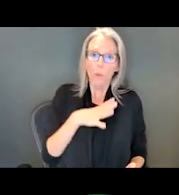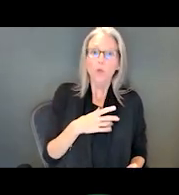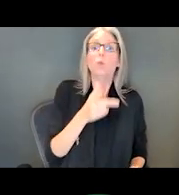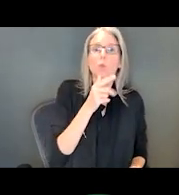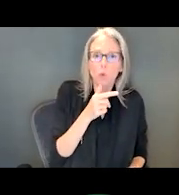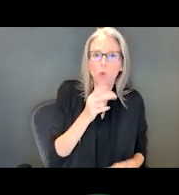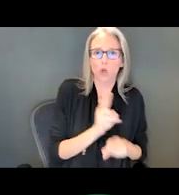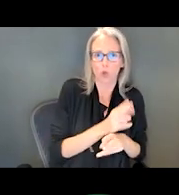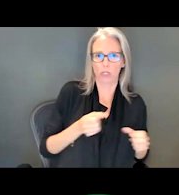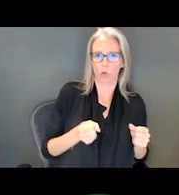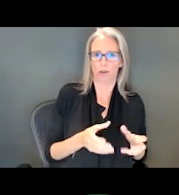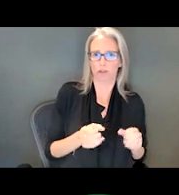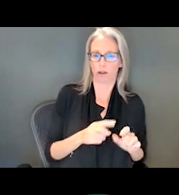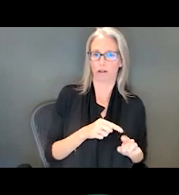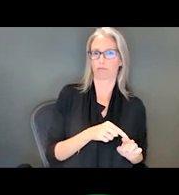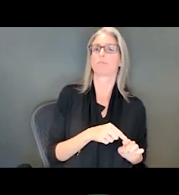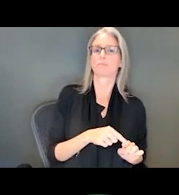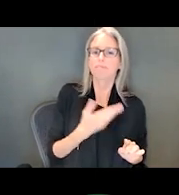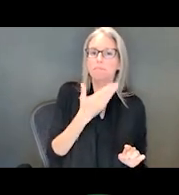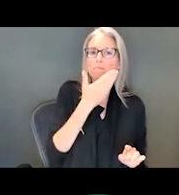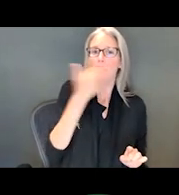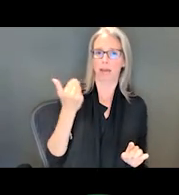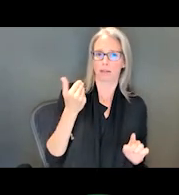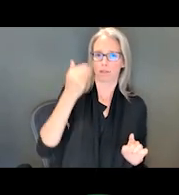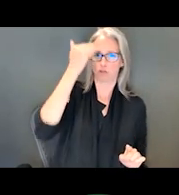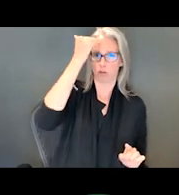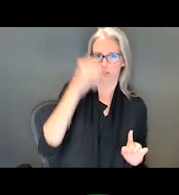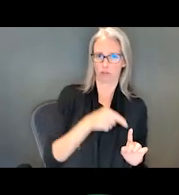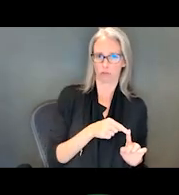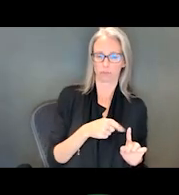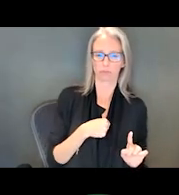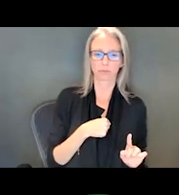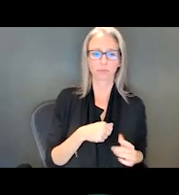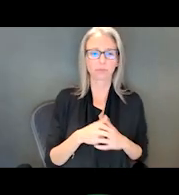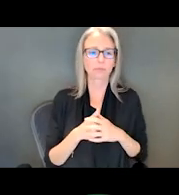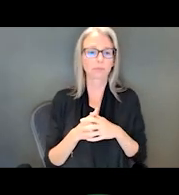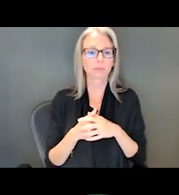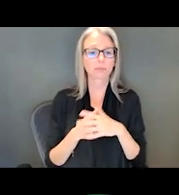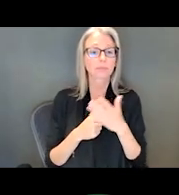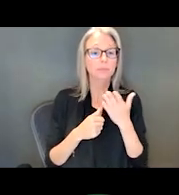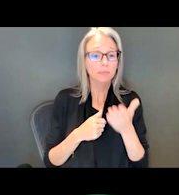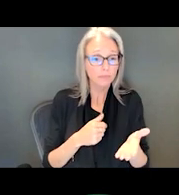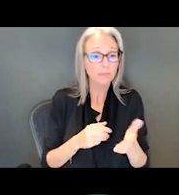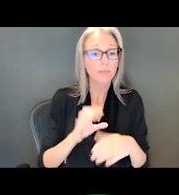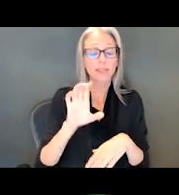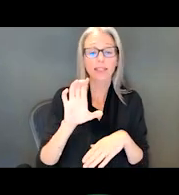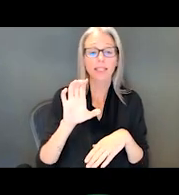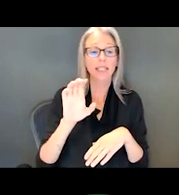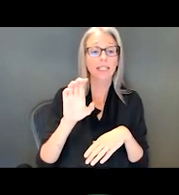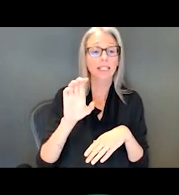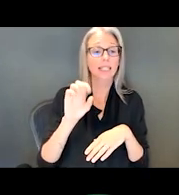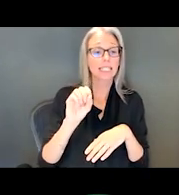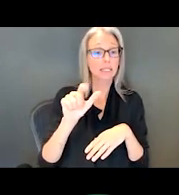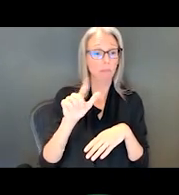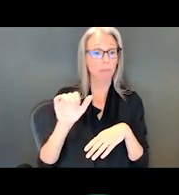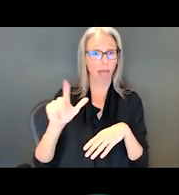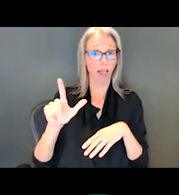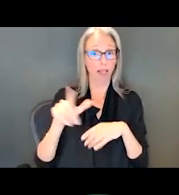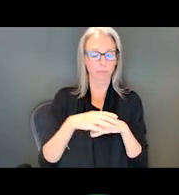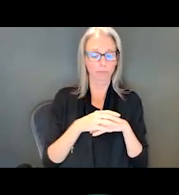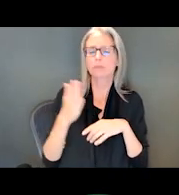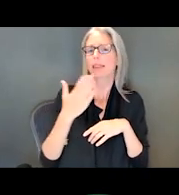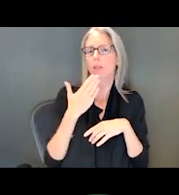Thank you. In my own experience, I have seen programming that is for example targeted or